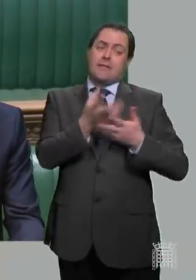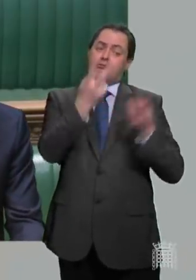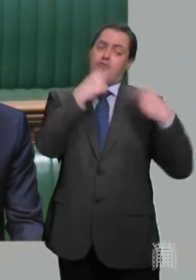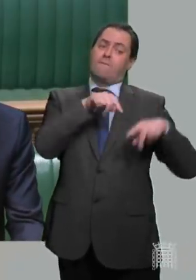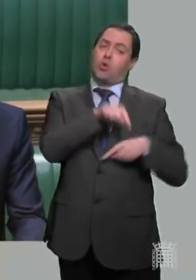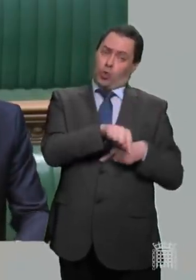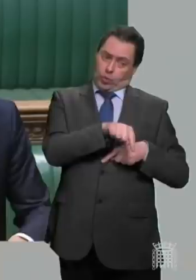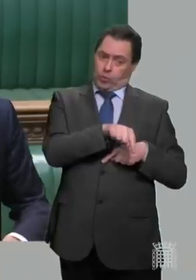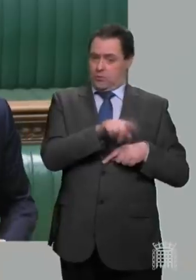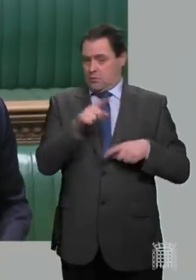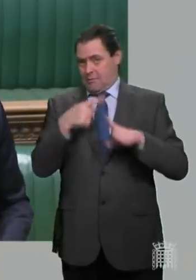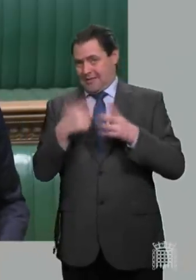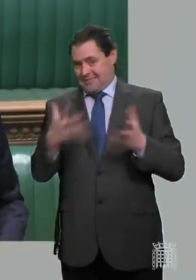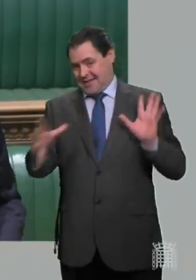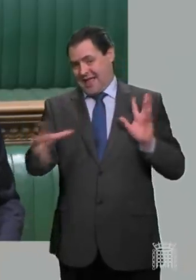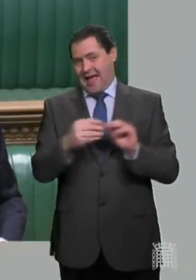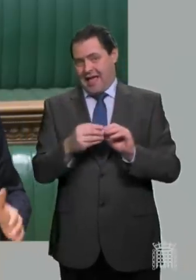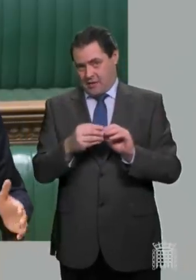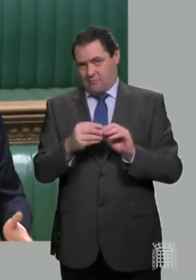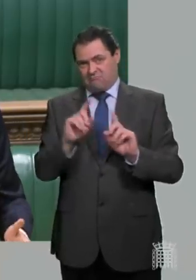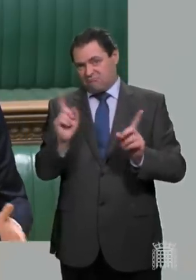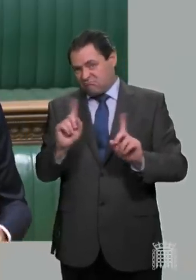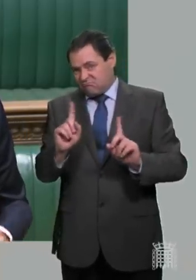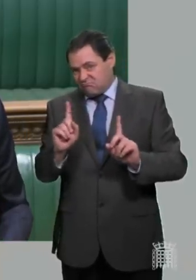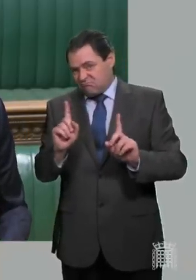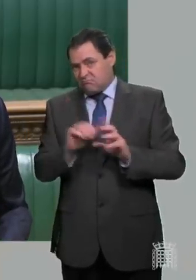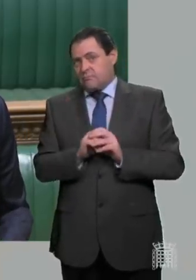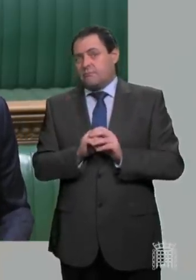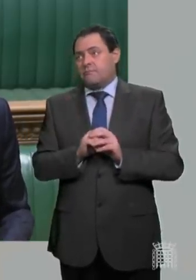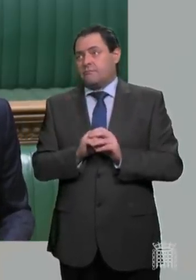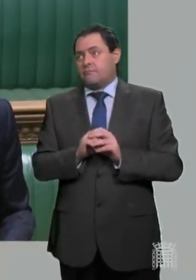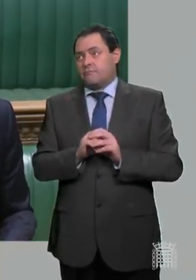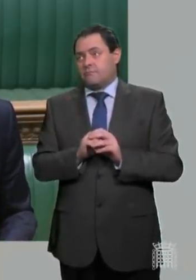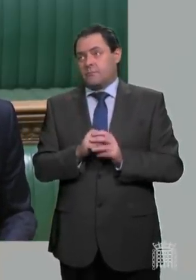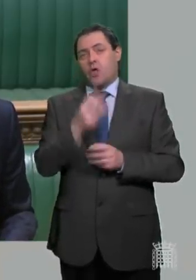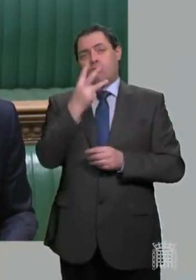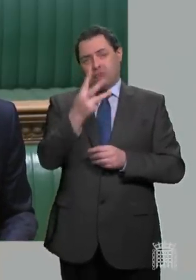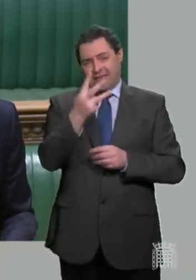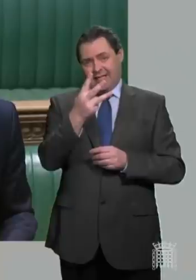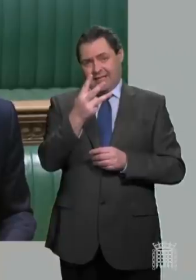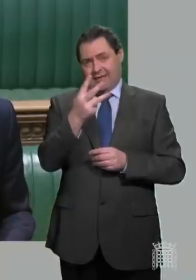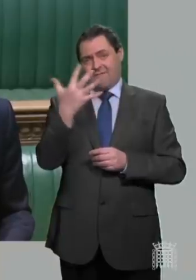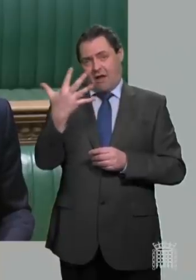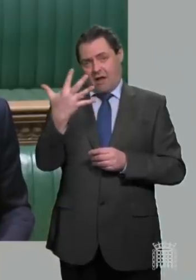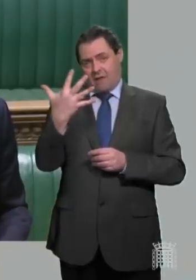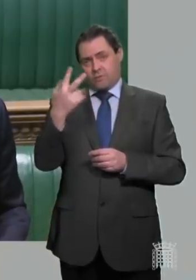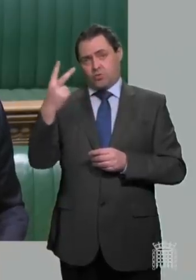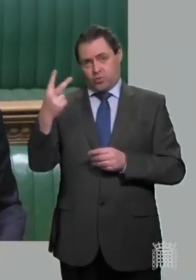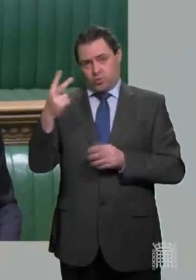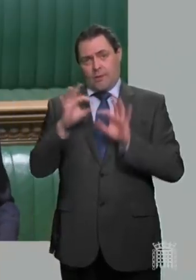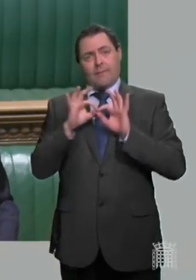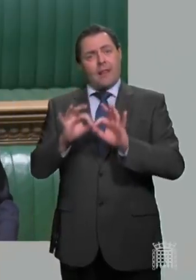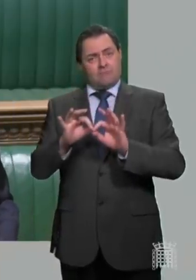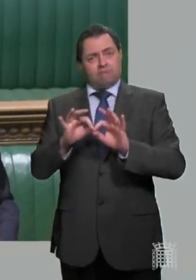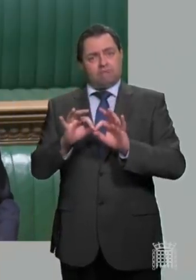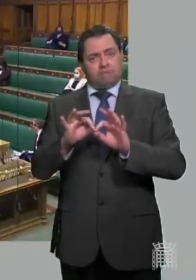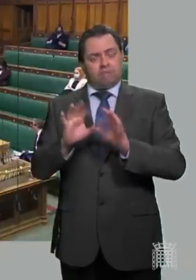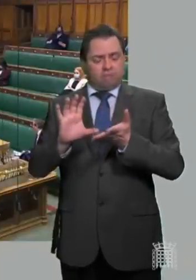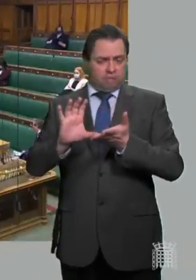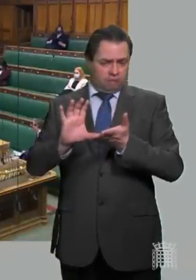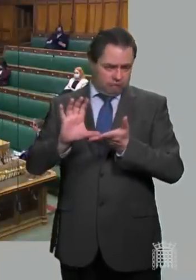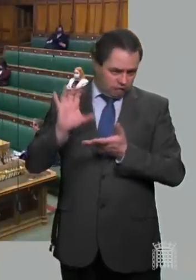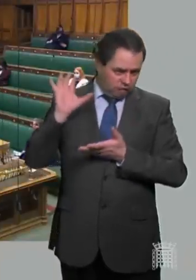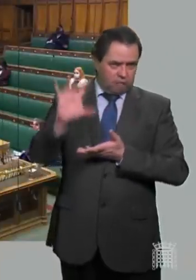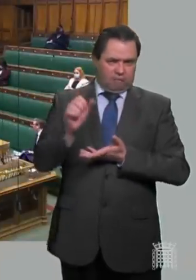that our total covid support package this year and next is £352 billion. Once you include the